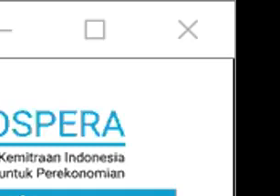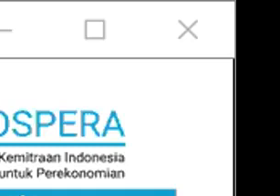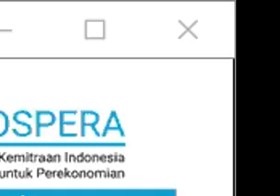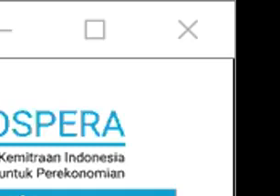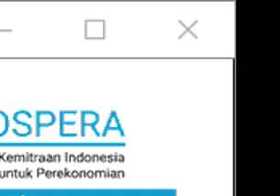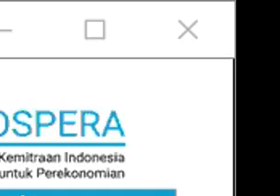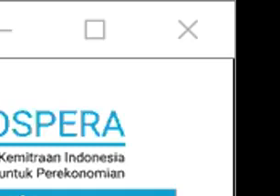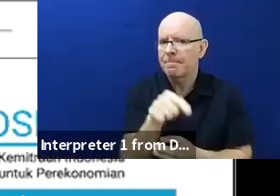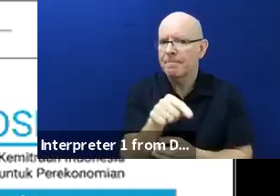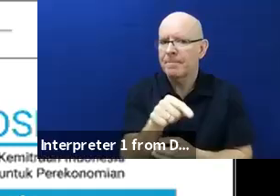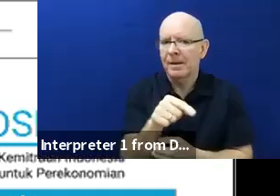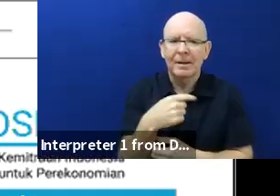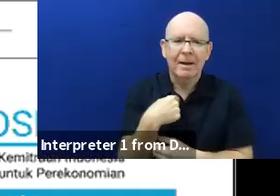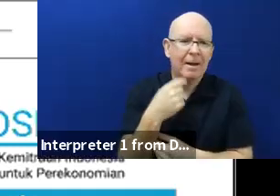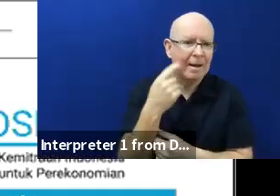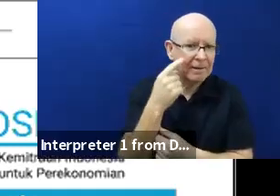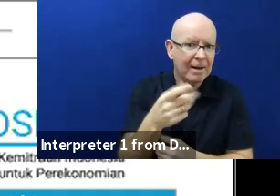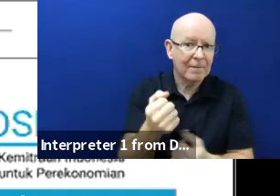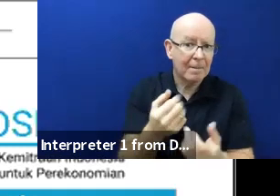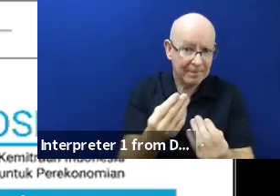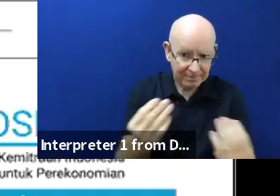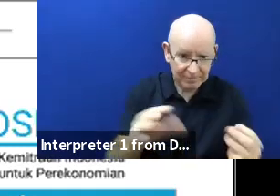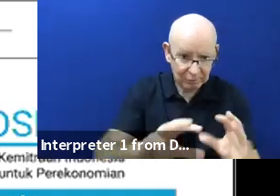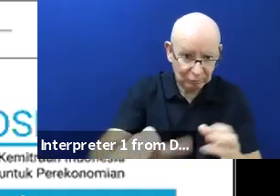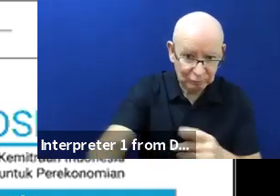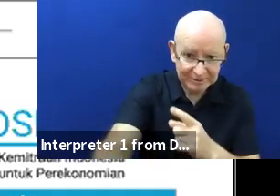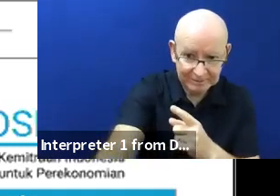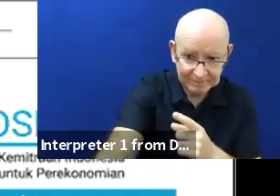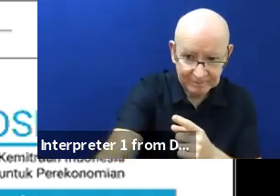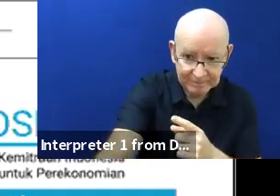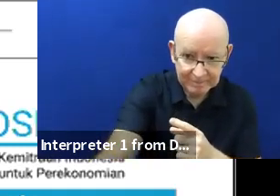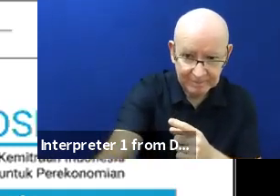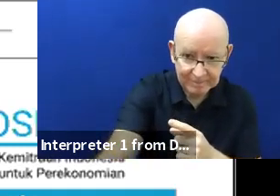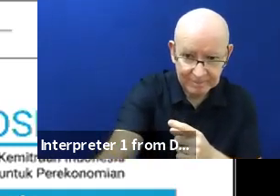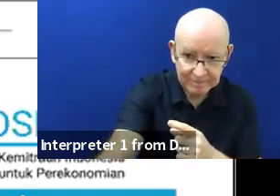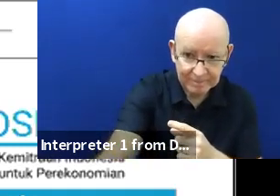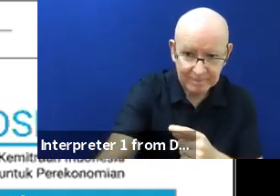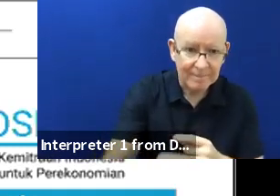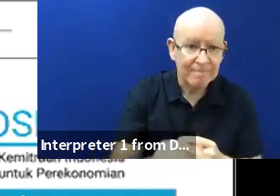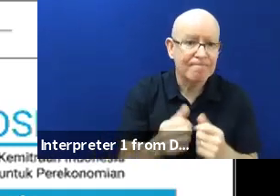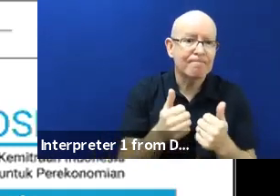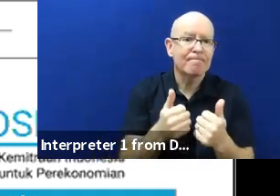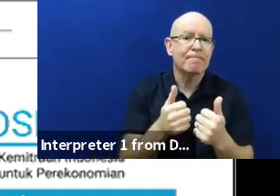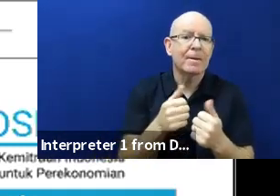because CBR programmes are usually patchy in terms of coverage, so if you are lucky enough to live